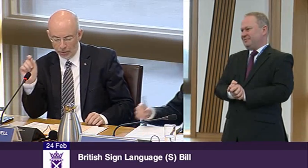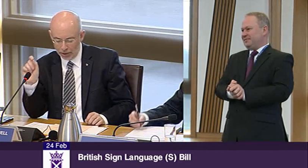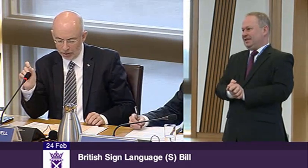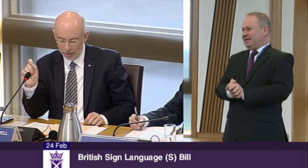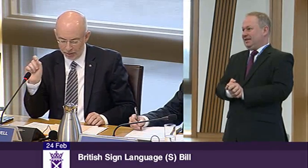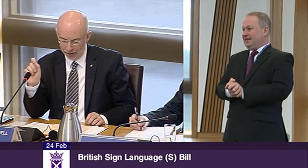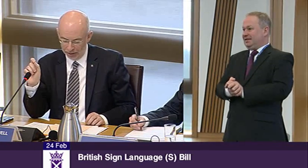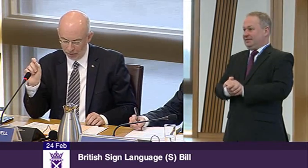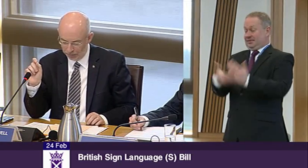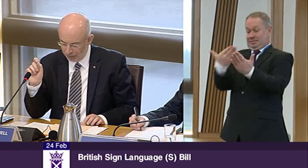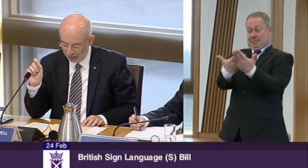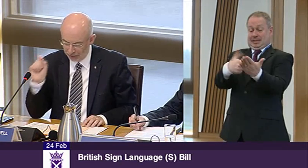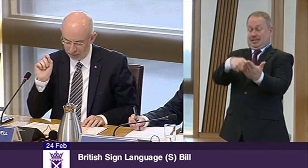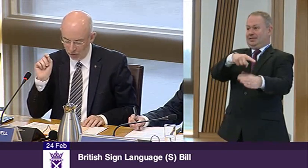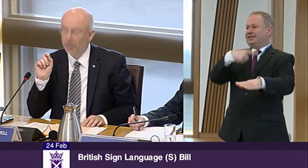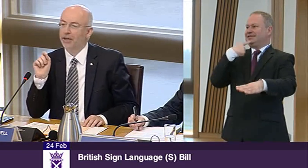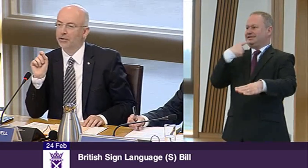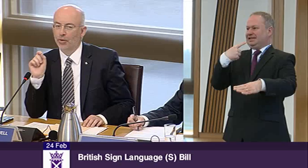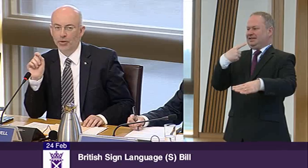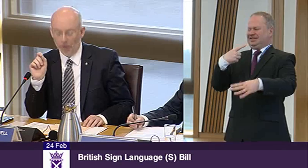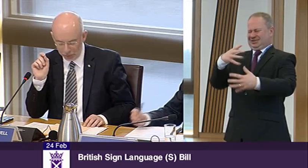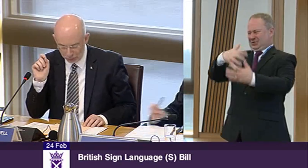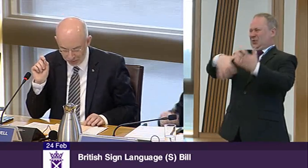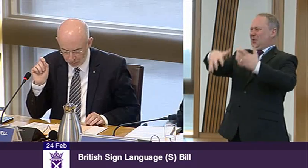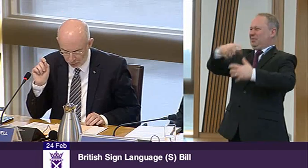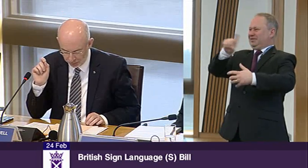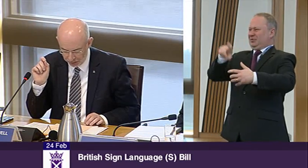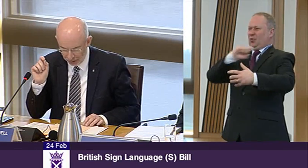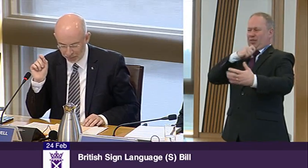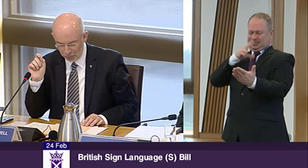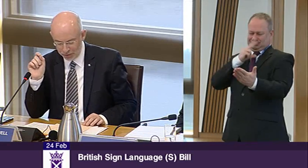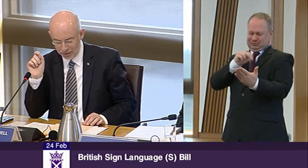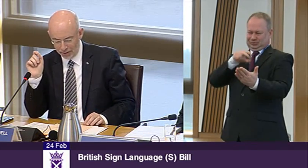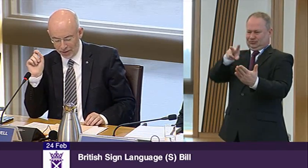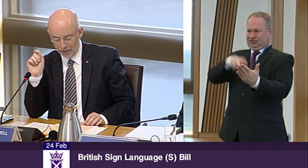The timescale suggested by the bill is complicated, so I will read it out: